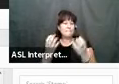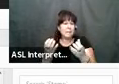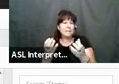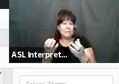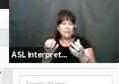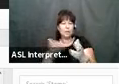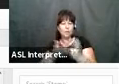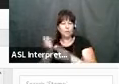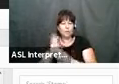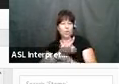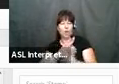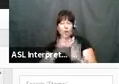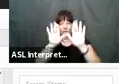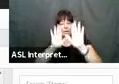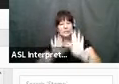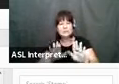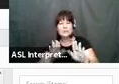We also have a fully staffed public health